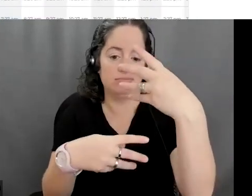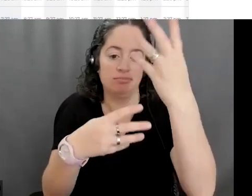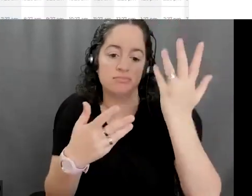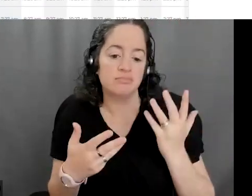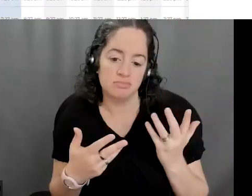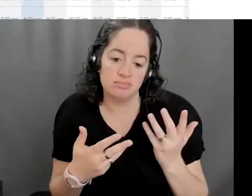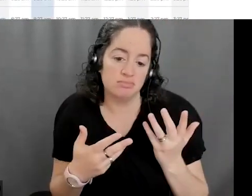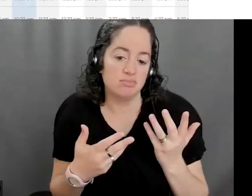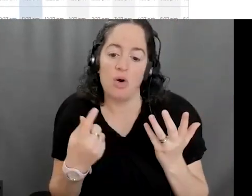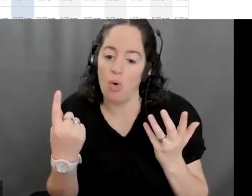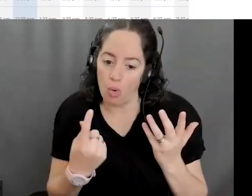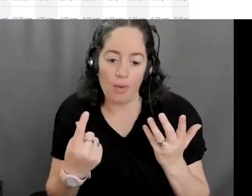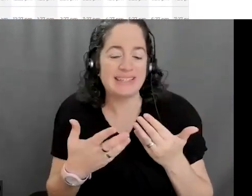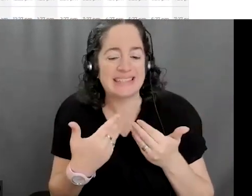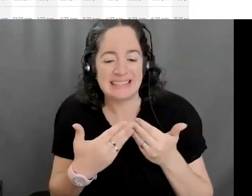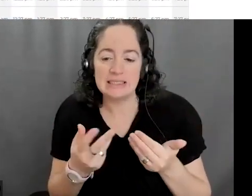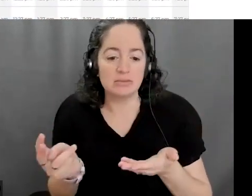you can always see where you are,